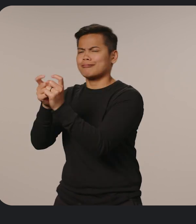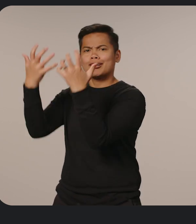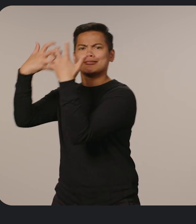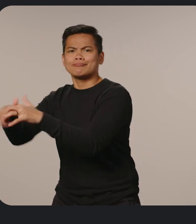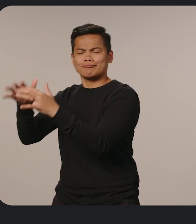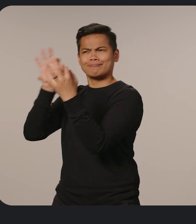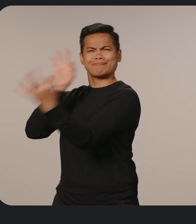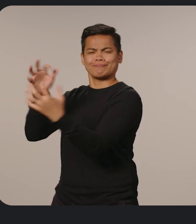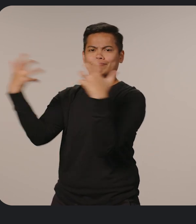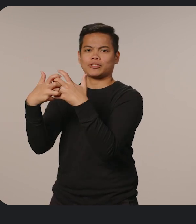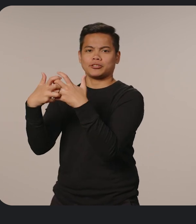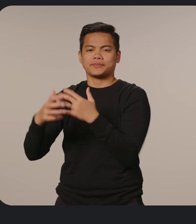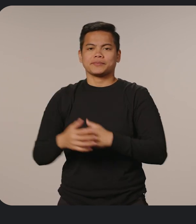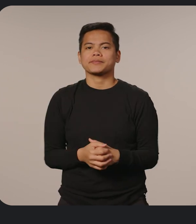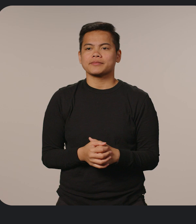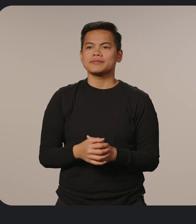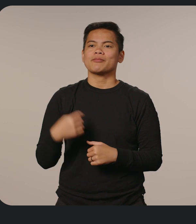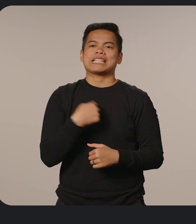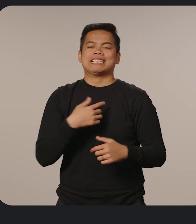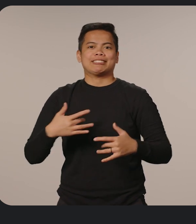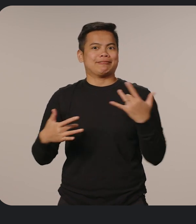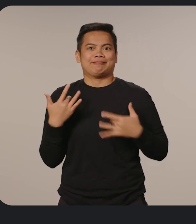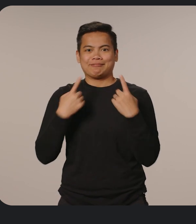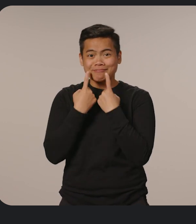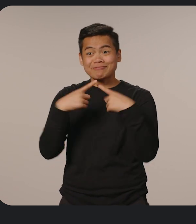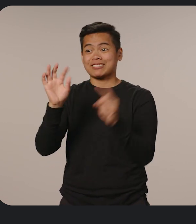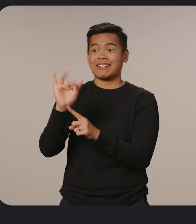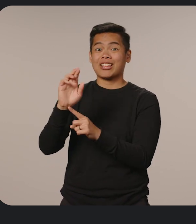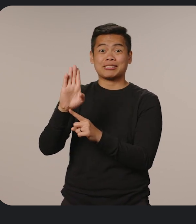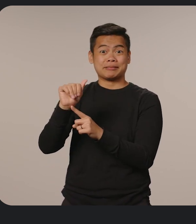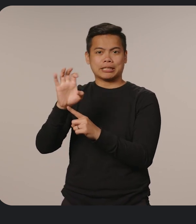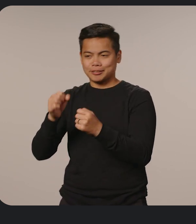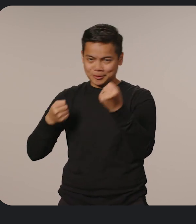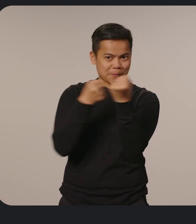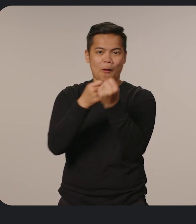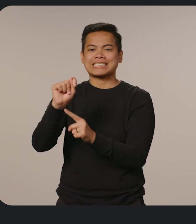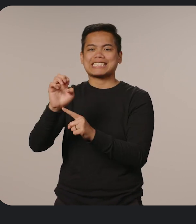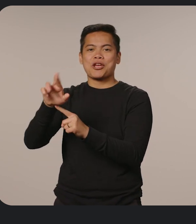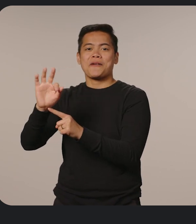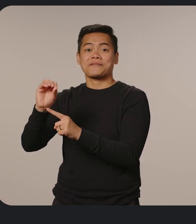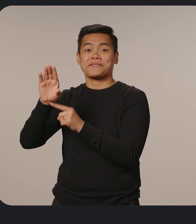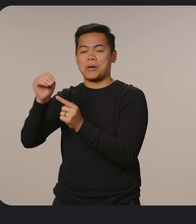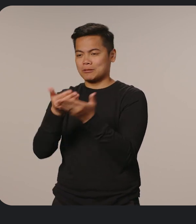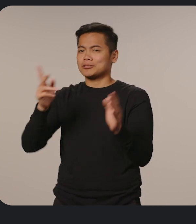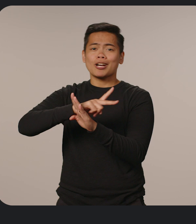way you planned we are thrilled to announce that Firebase now supports terraform